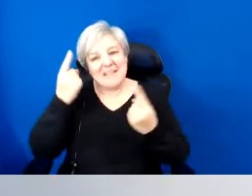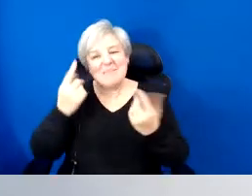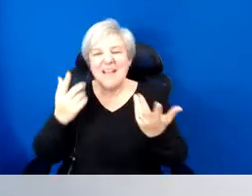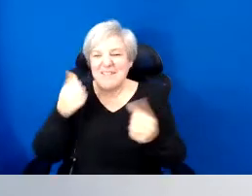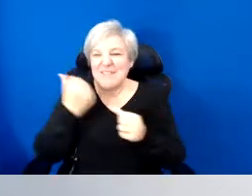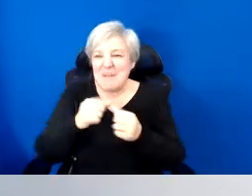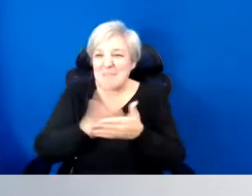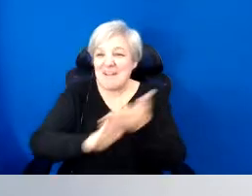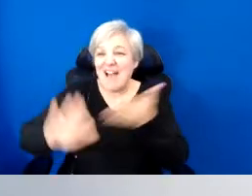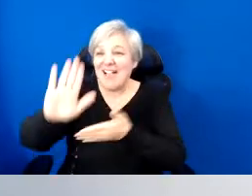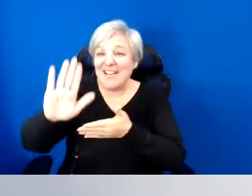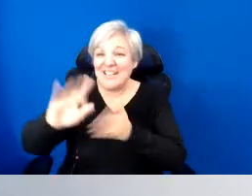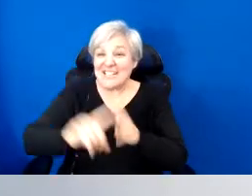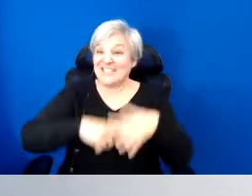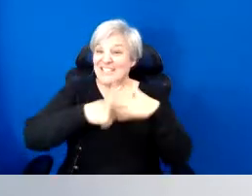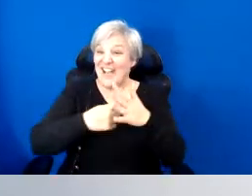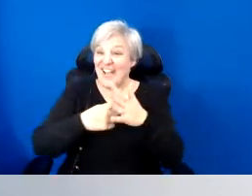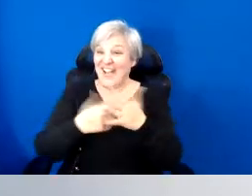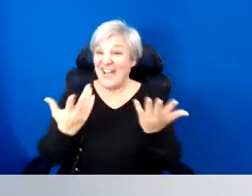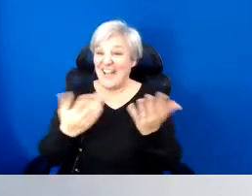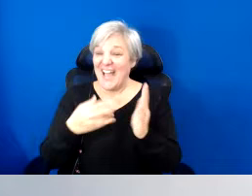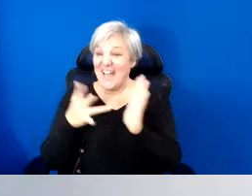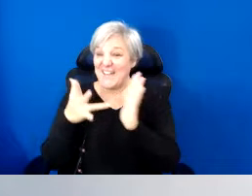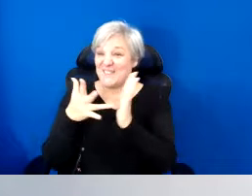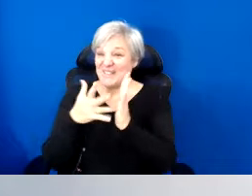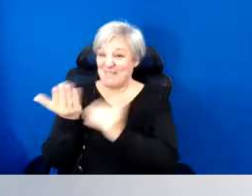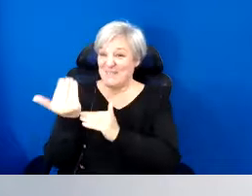They talk about freshman 15 when they go off to college and they gain £15.